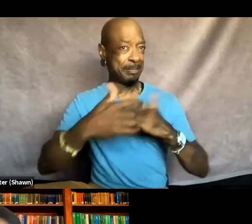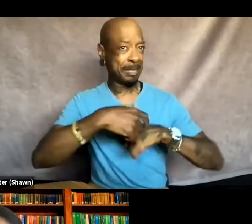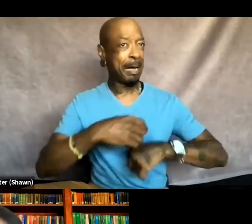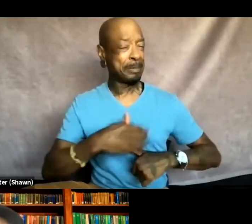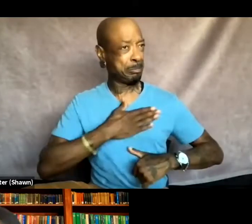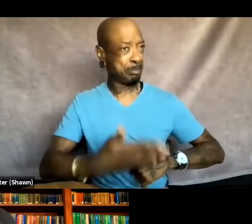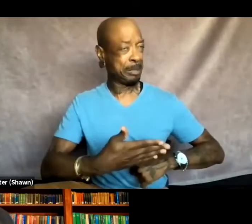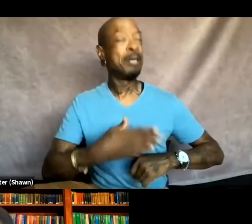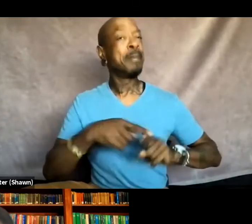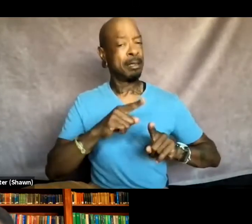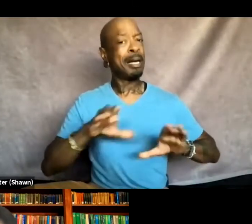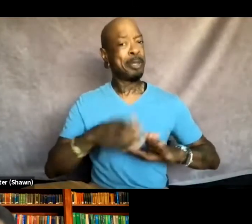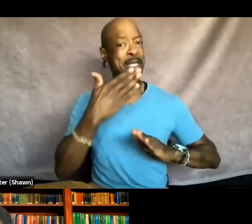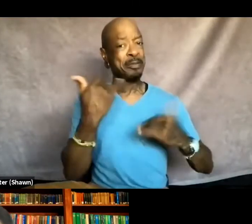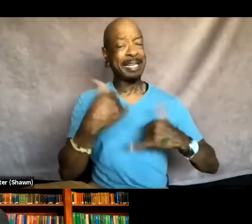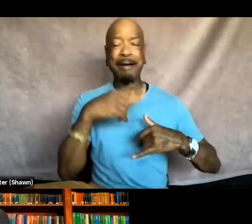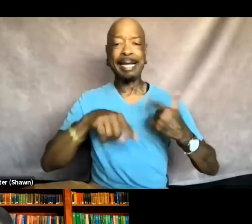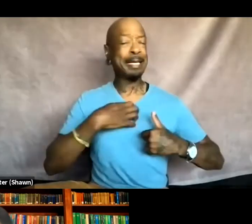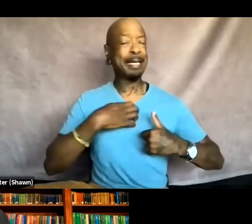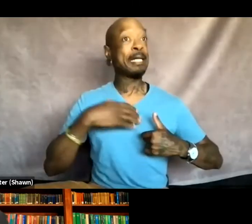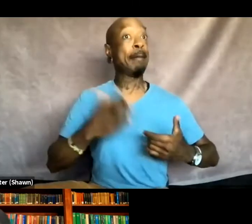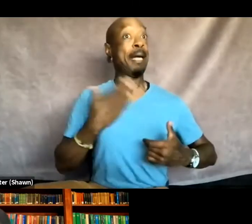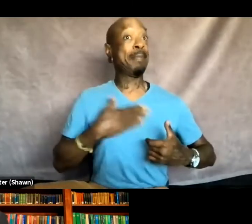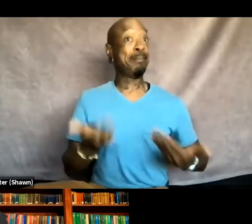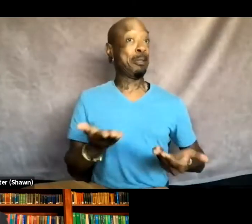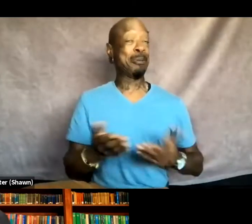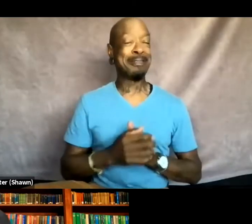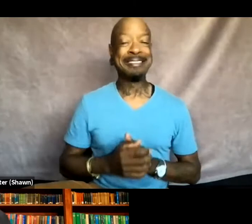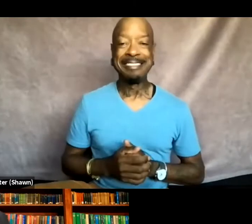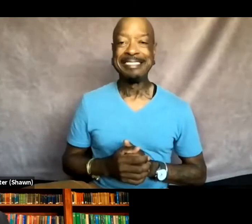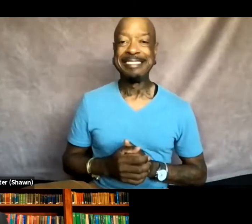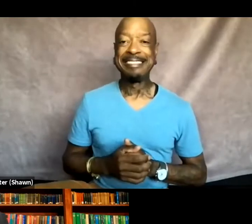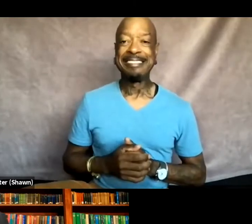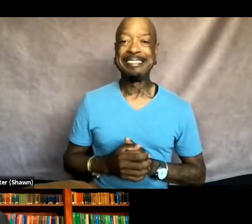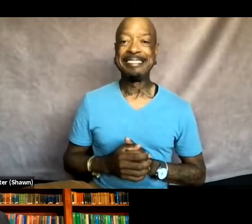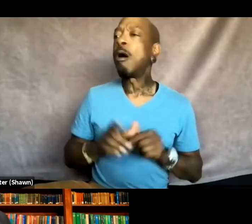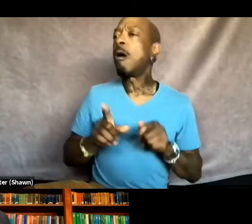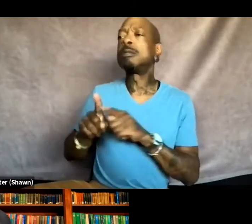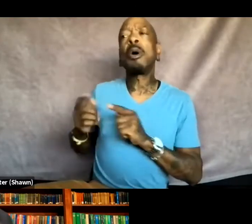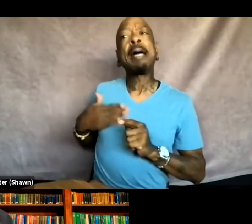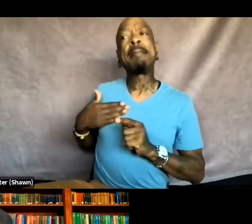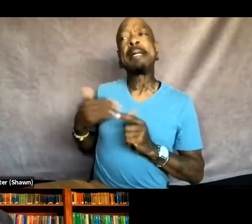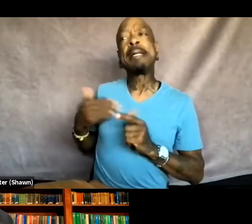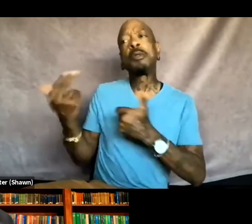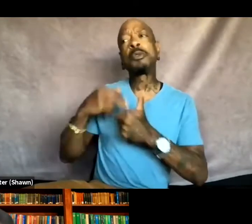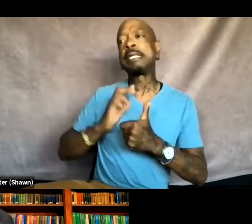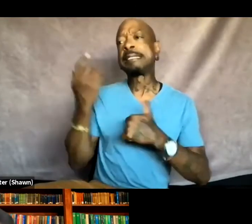doing good right now I can't complain I'm happy to be here right. Nicole Redding (she/her): We're so happy to have you here and so why don't you start off